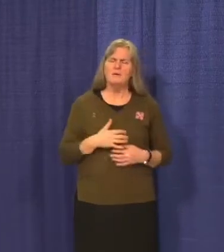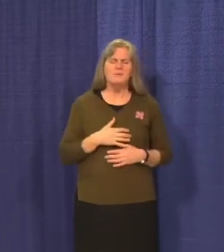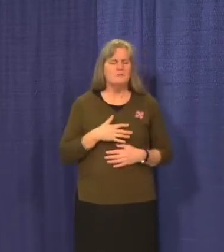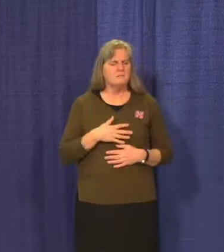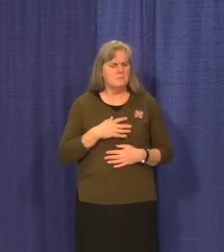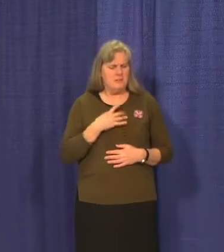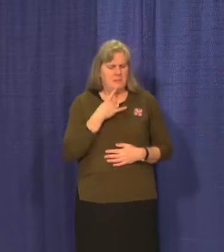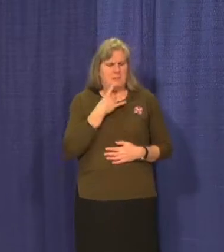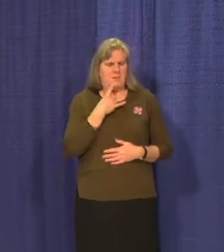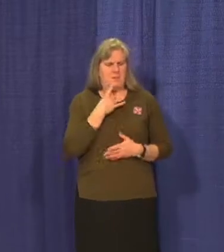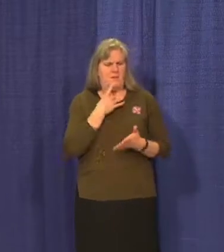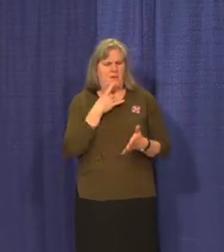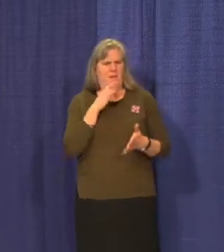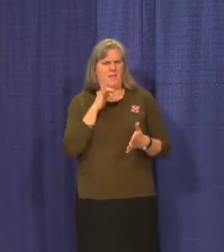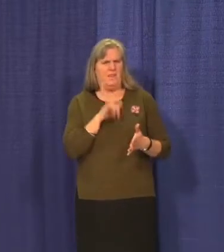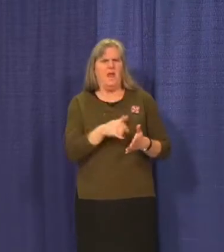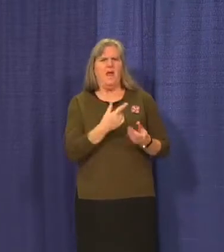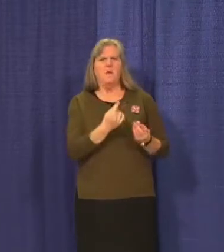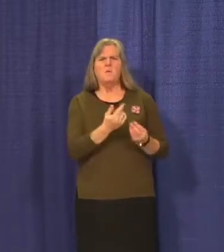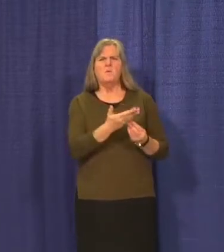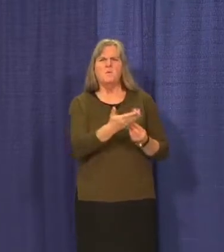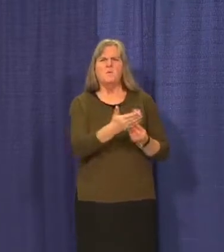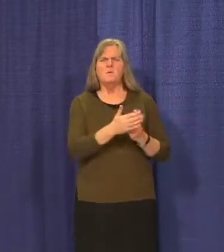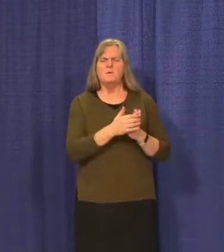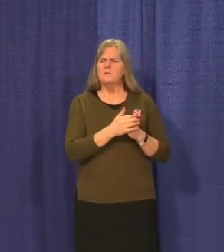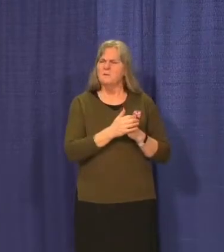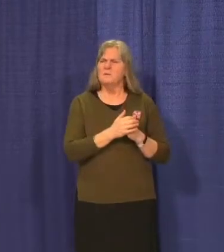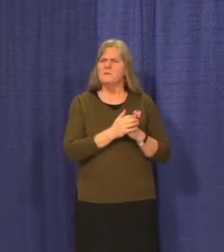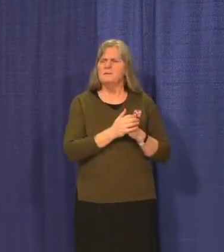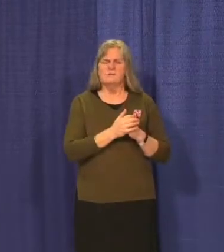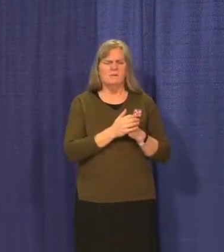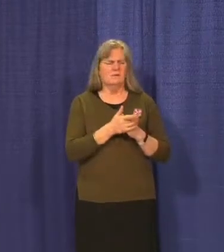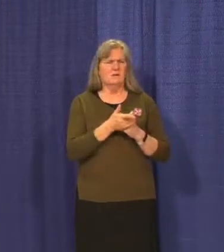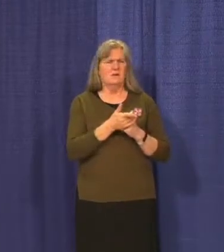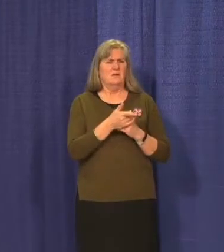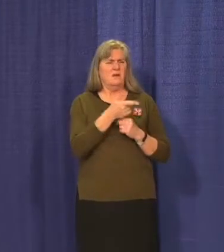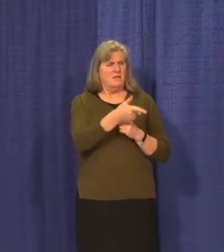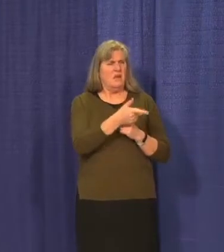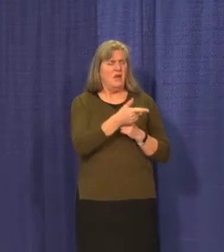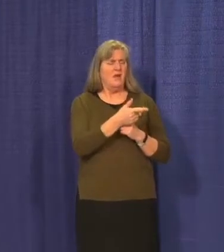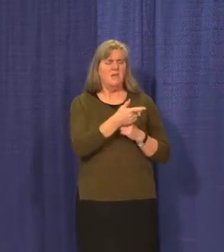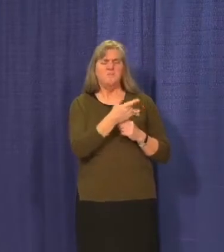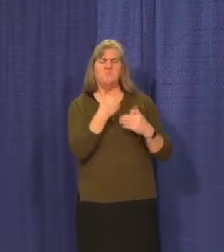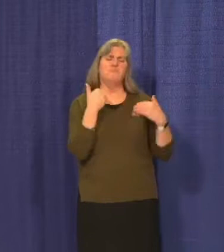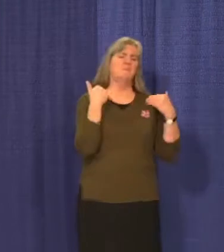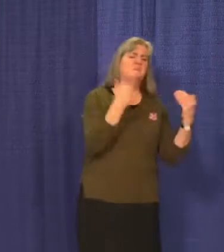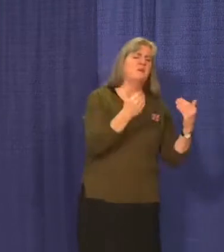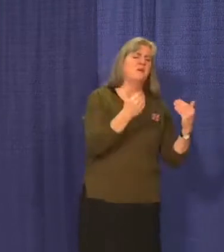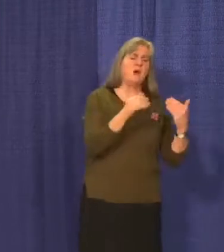I find it disturbing that people choose to put fellow Canadians